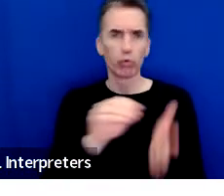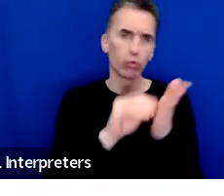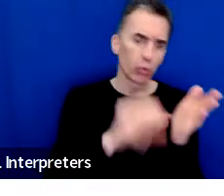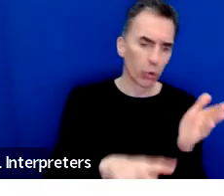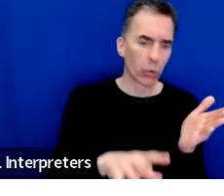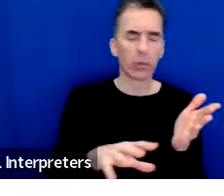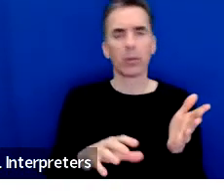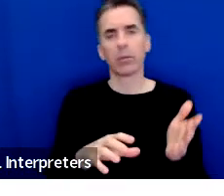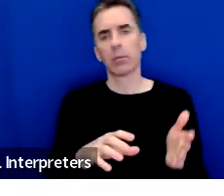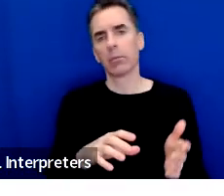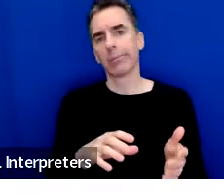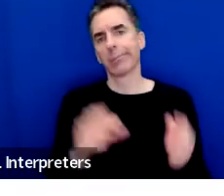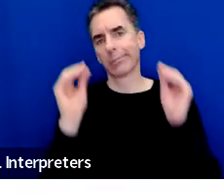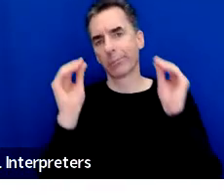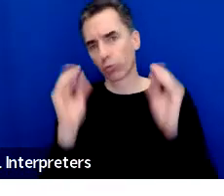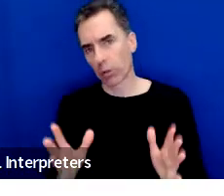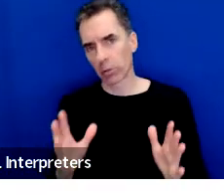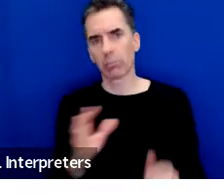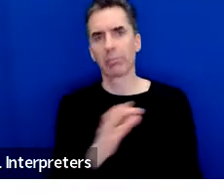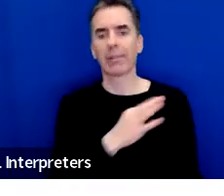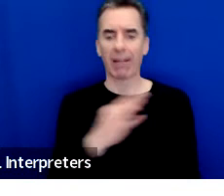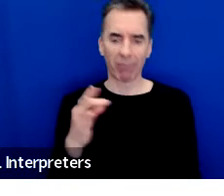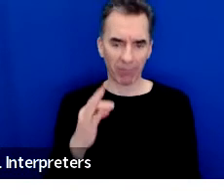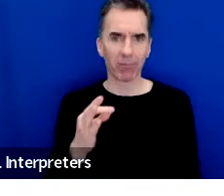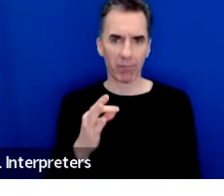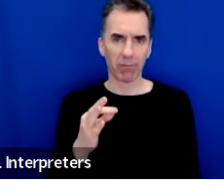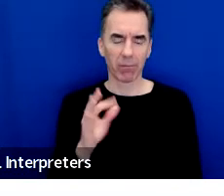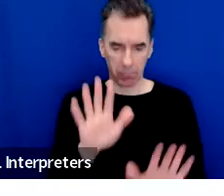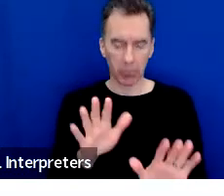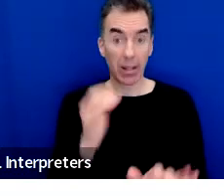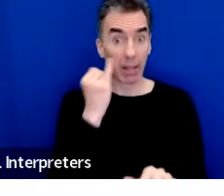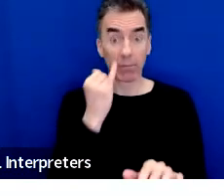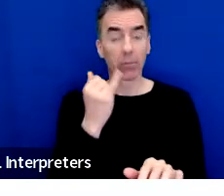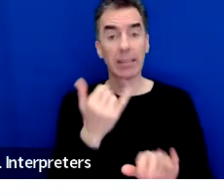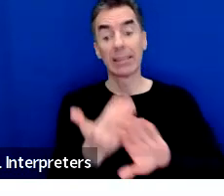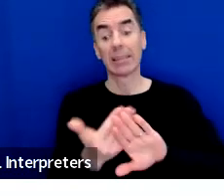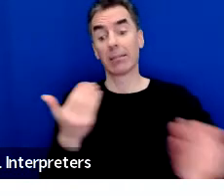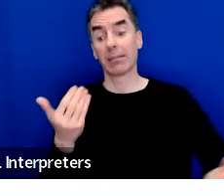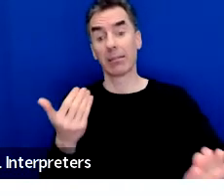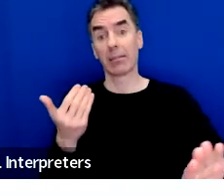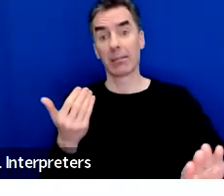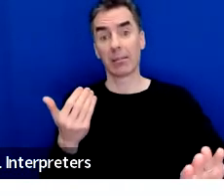who's affiliated with the college off campus. We do require logins. Whenever you